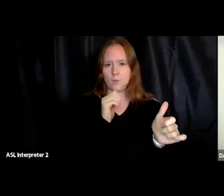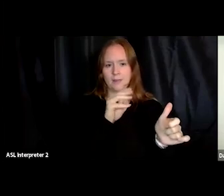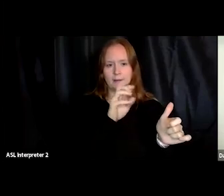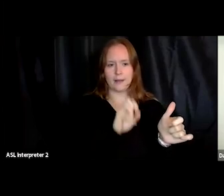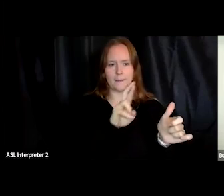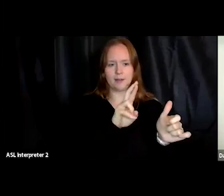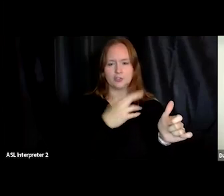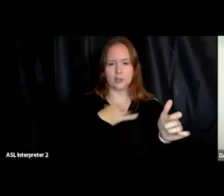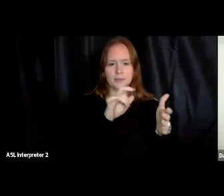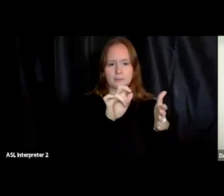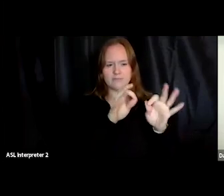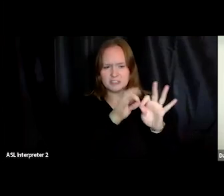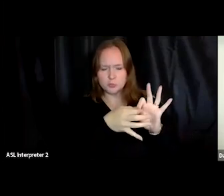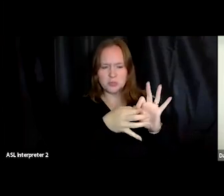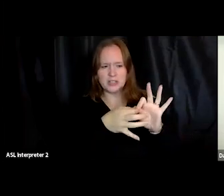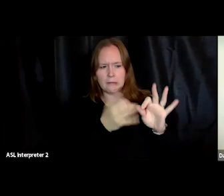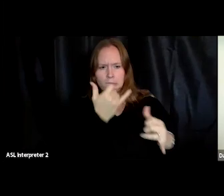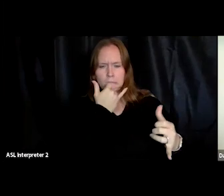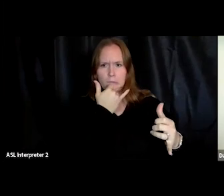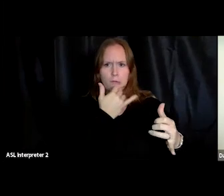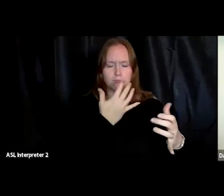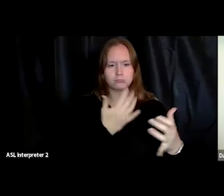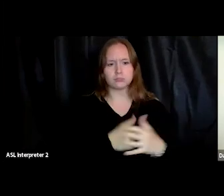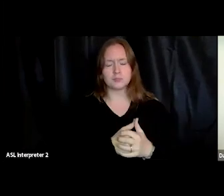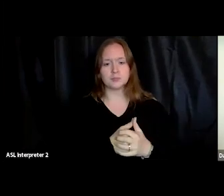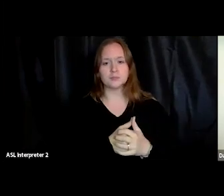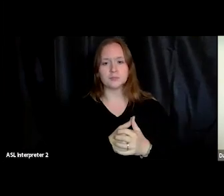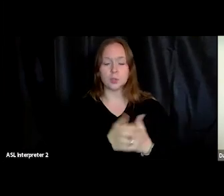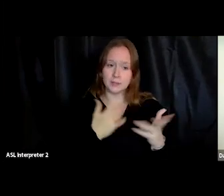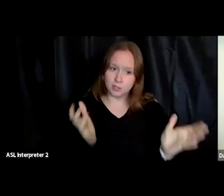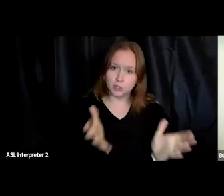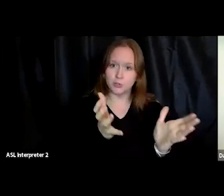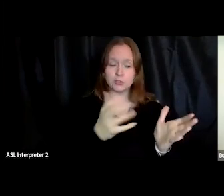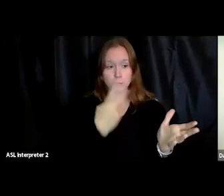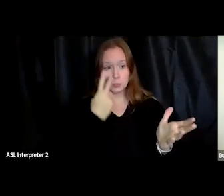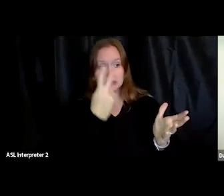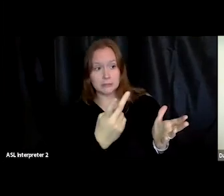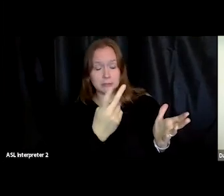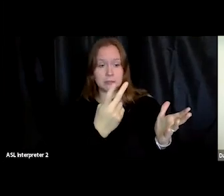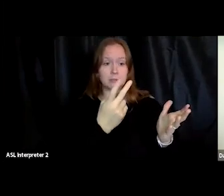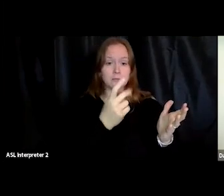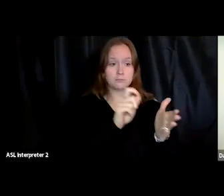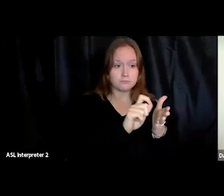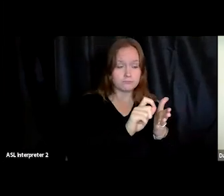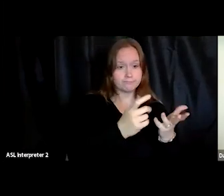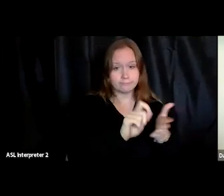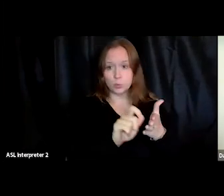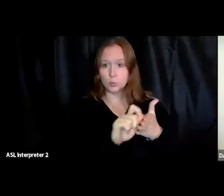So we really encourage you to write what you see, write what you hear, use quotes to capture